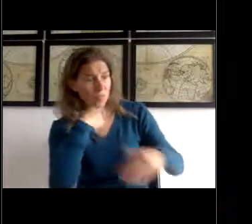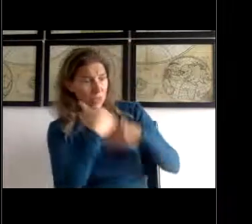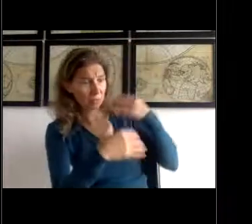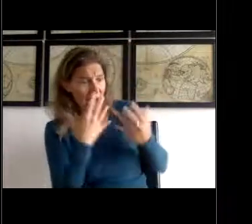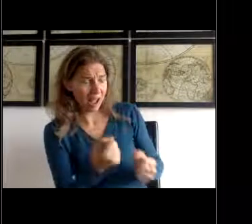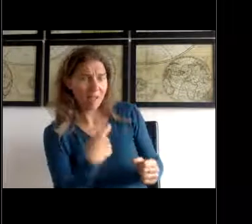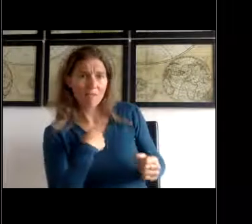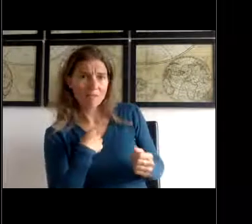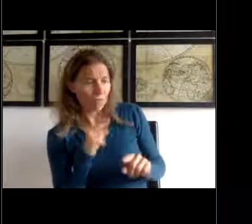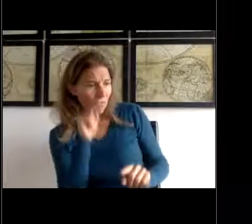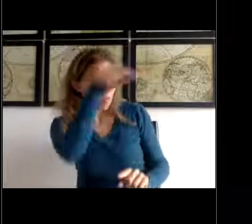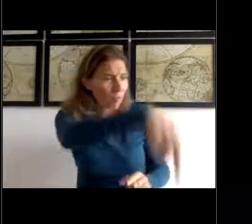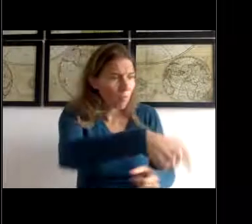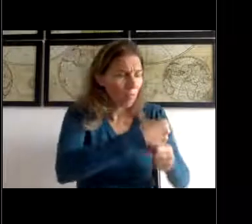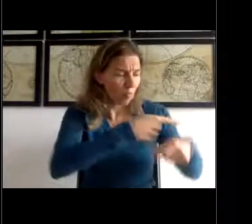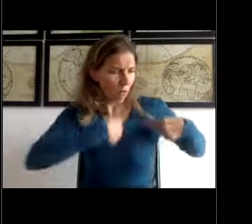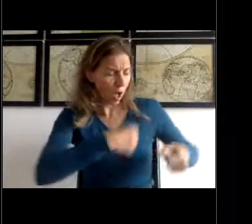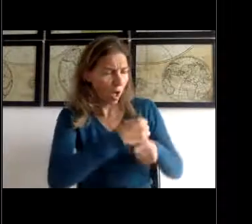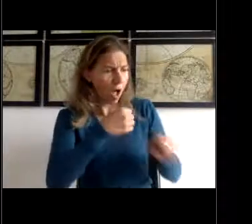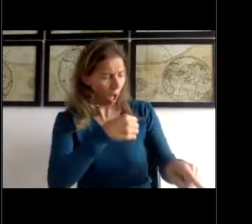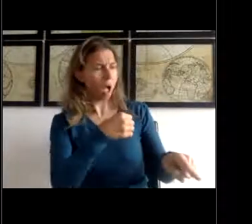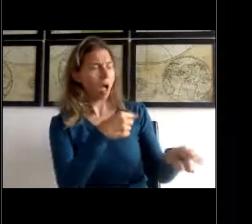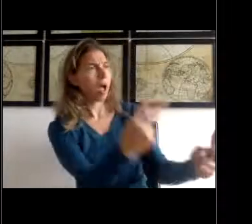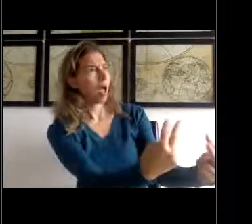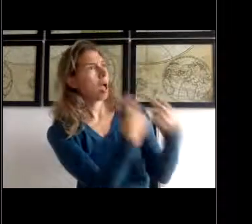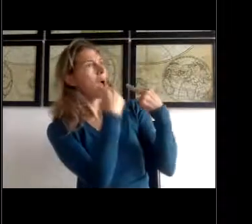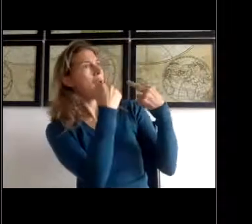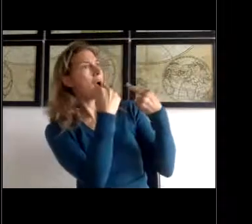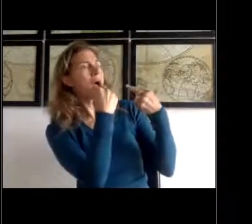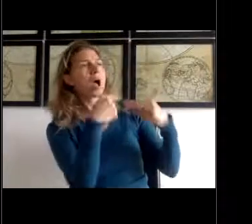Volunteering is you have you own experience of engaging